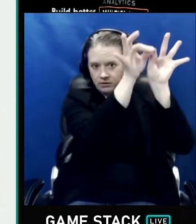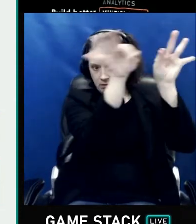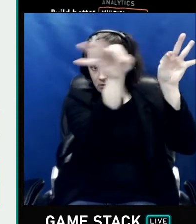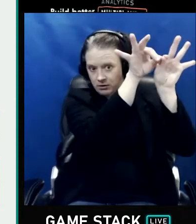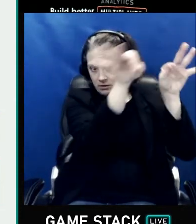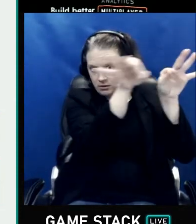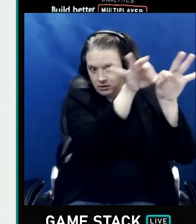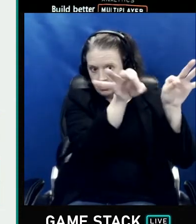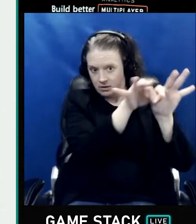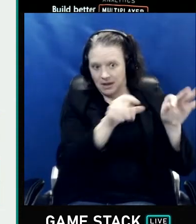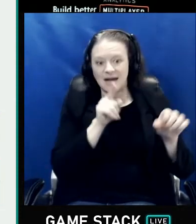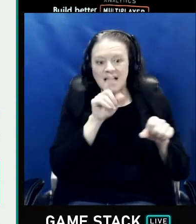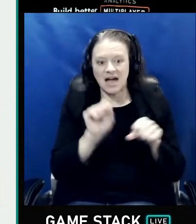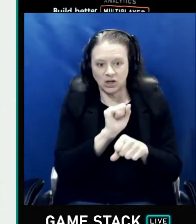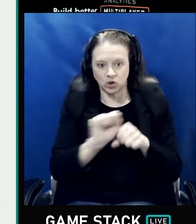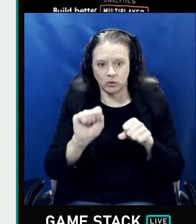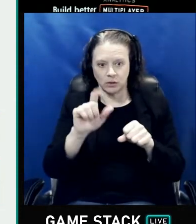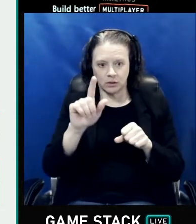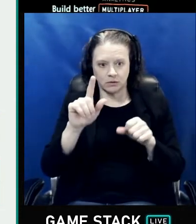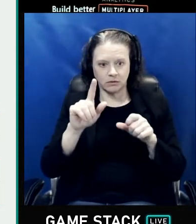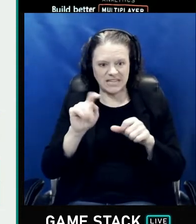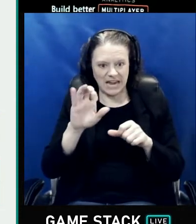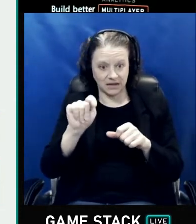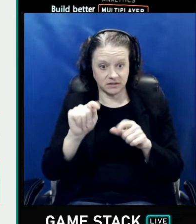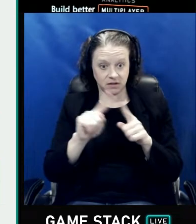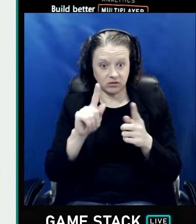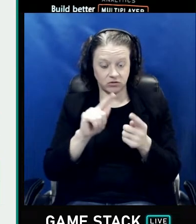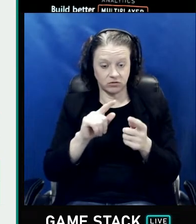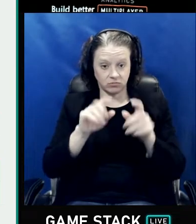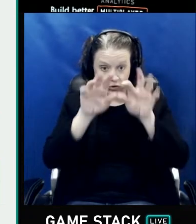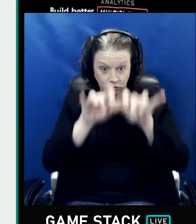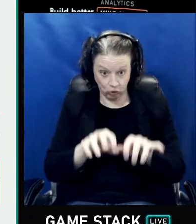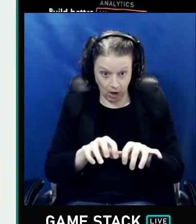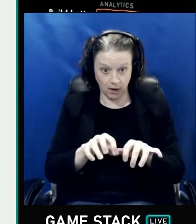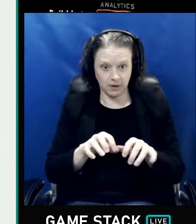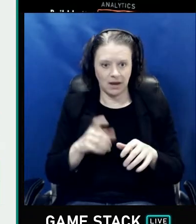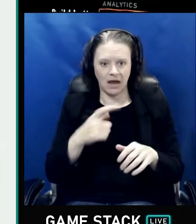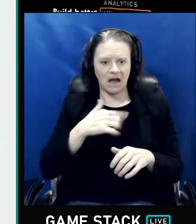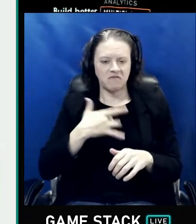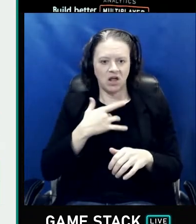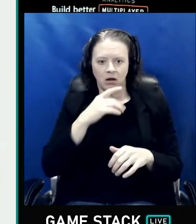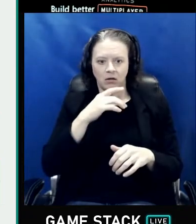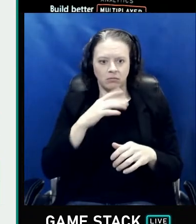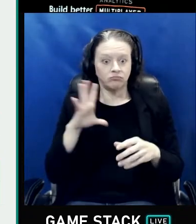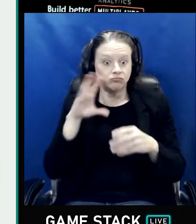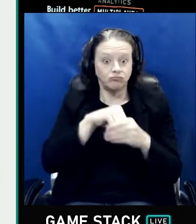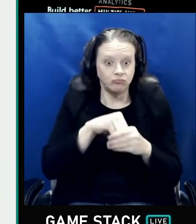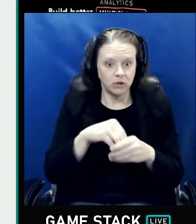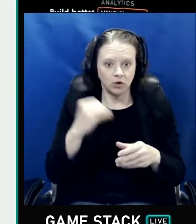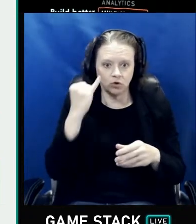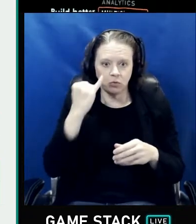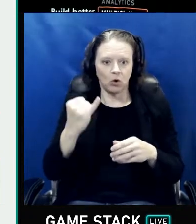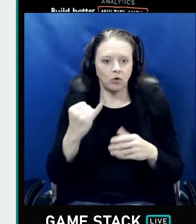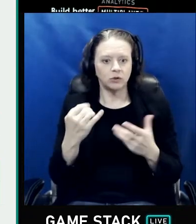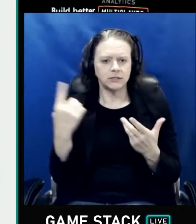and you can see that I don't feel left out of the action. If someone says that the ship needs repaired or a